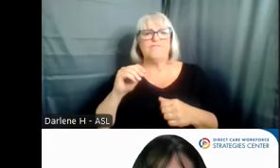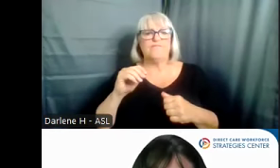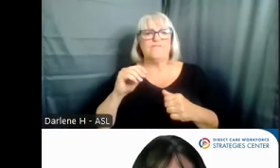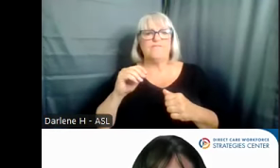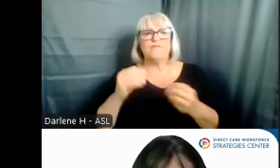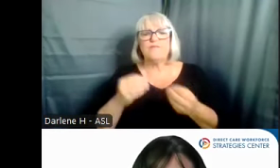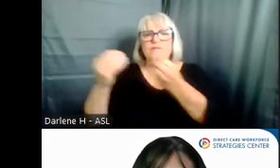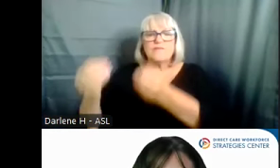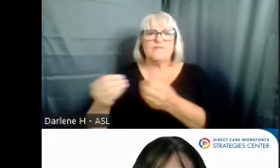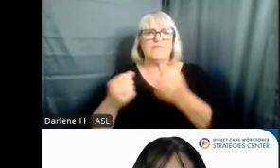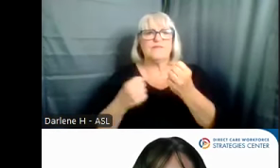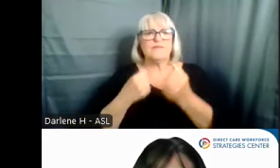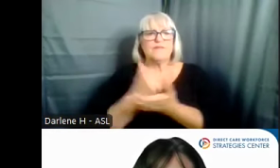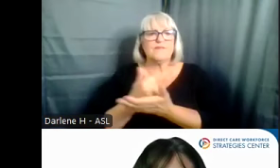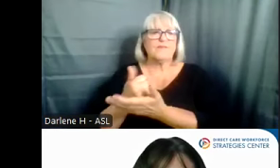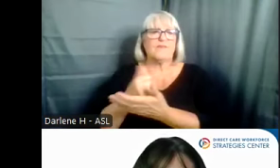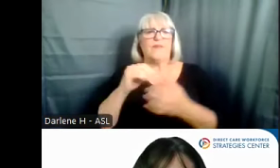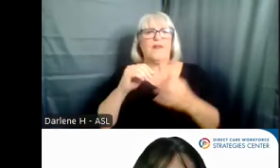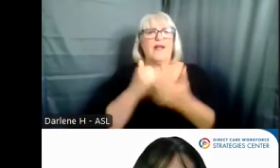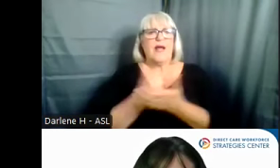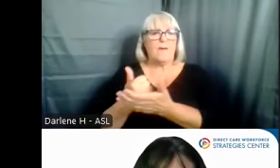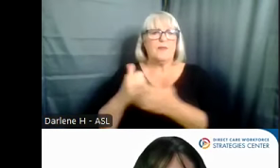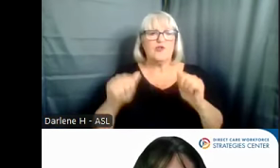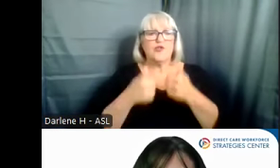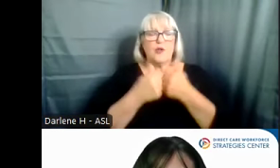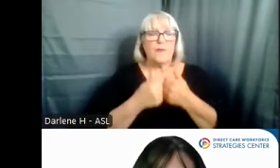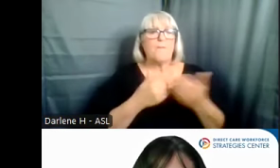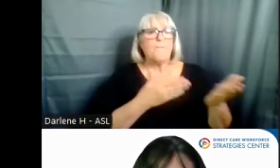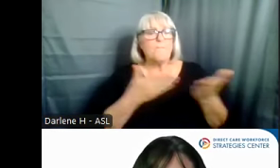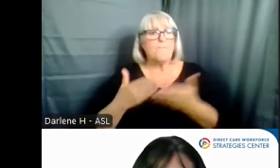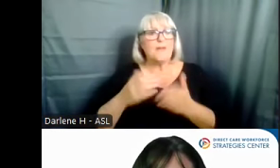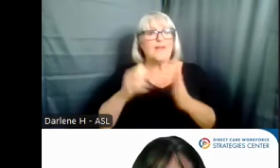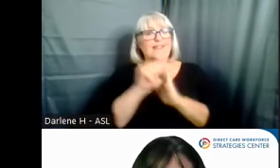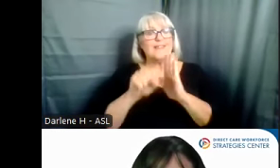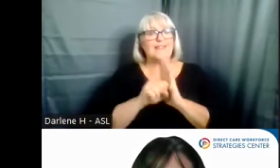Academies, which bring together state legislatures and executive branch officials